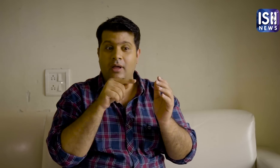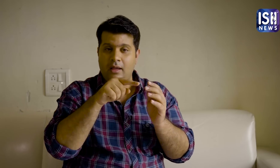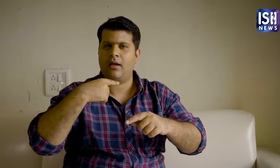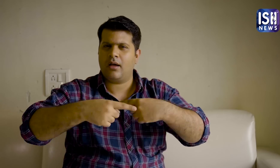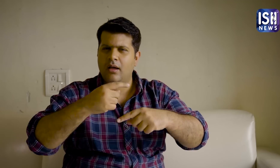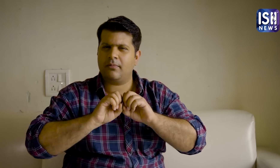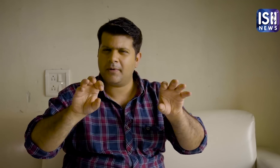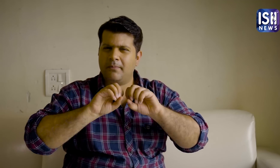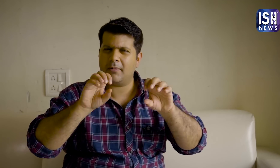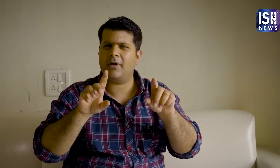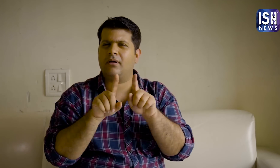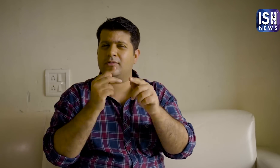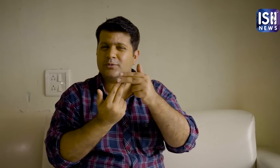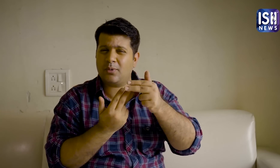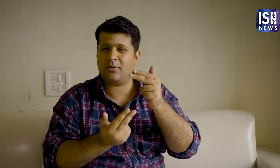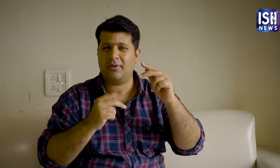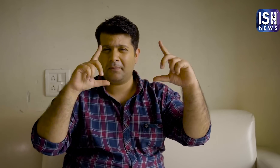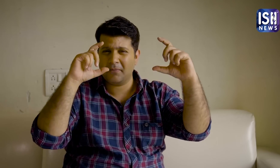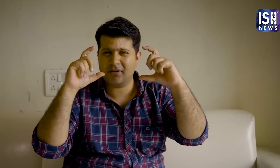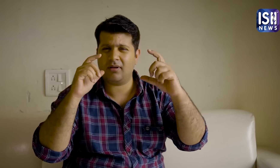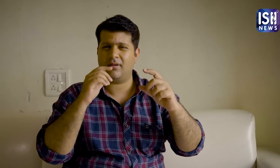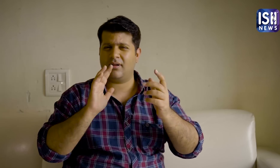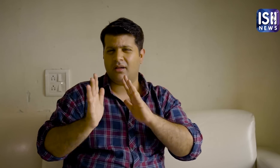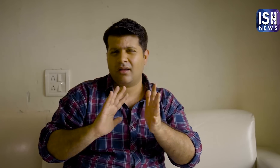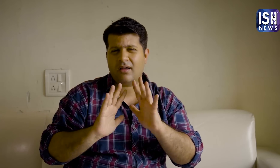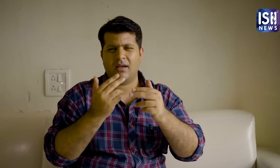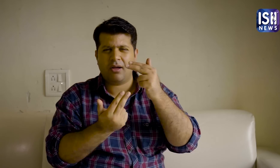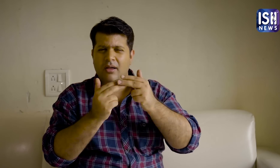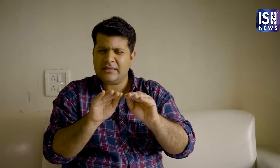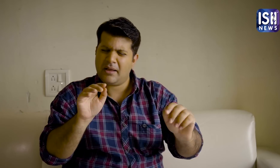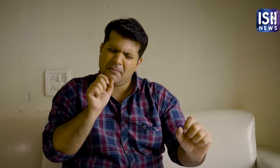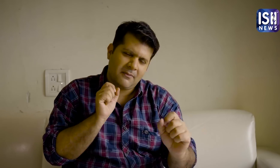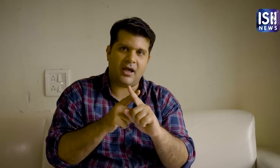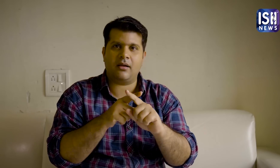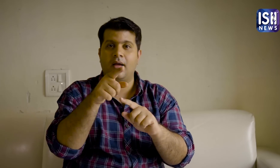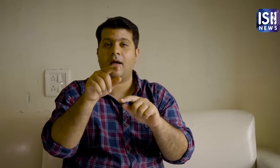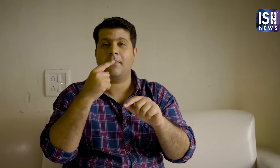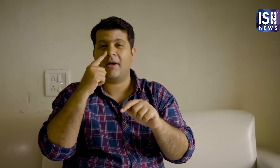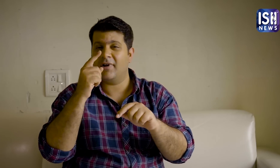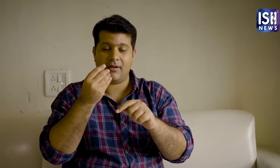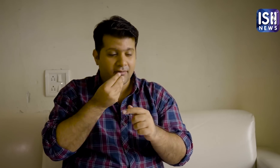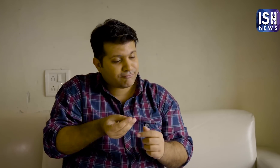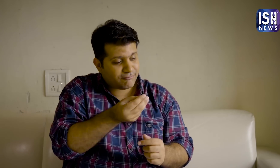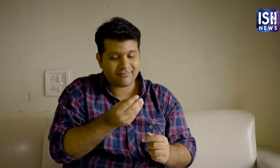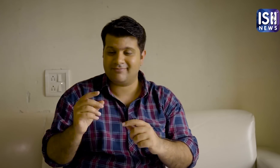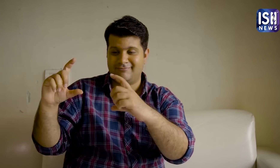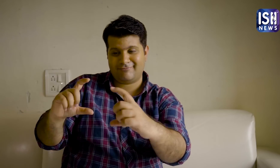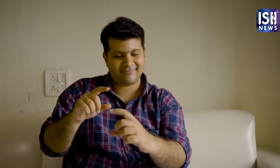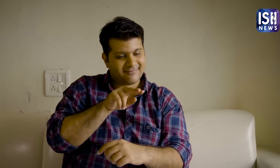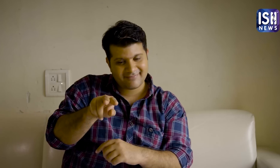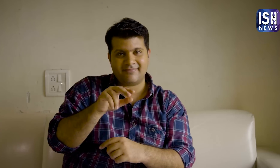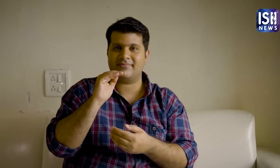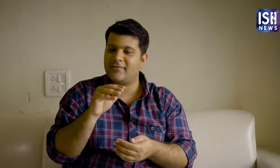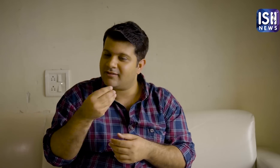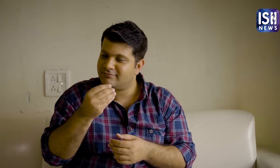We will be sharing stories, pictures, all in Sign Language! While feeding your kids, show them these videos.